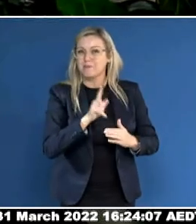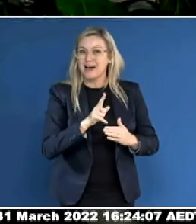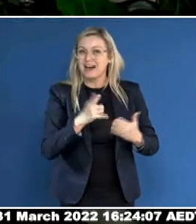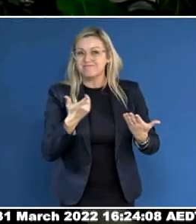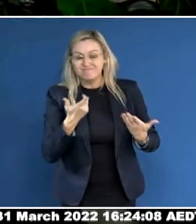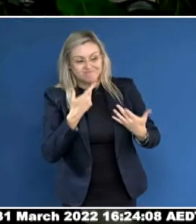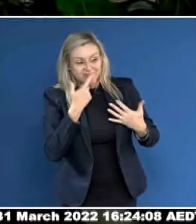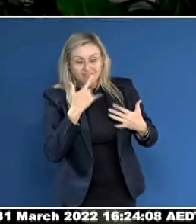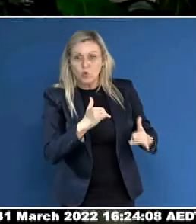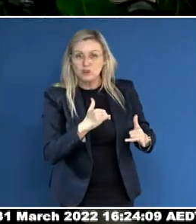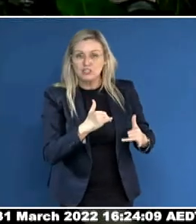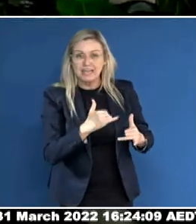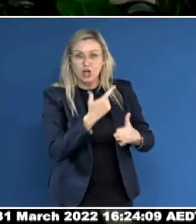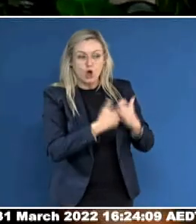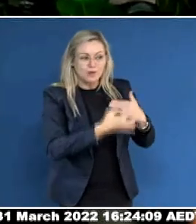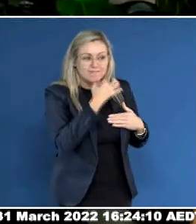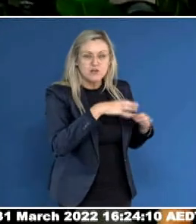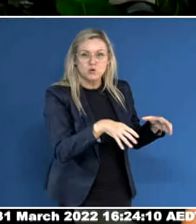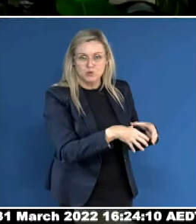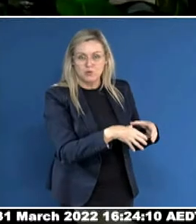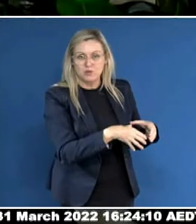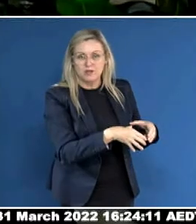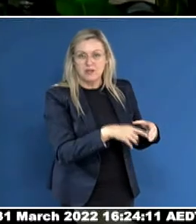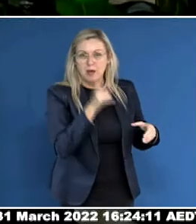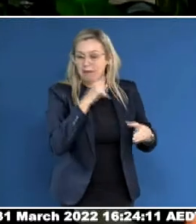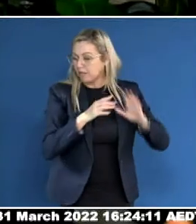So this is why Yellow Ladybugs is so important, because when I first found out my